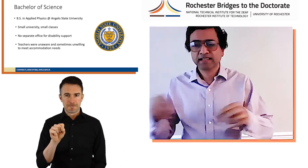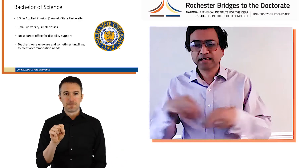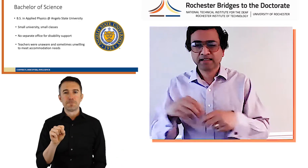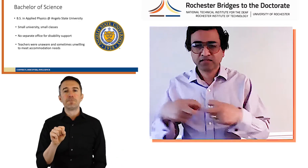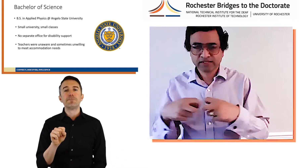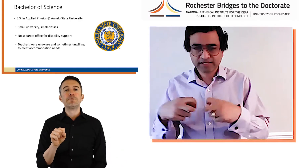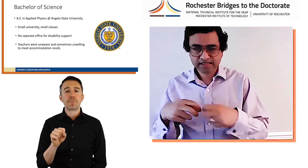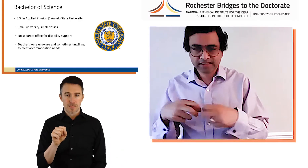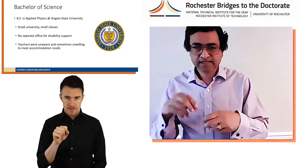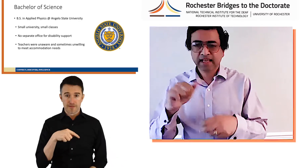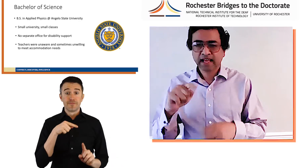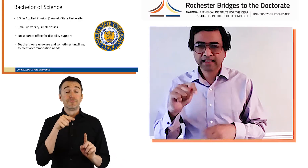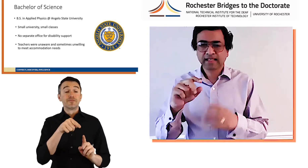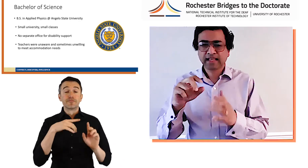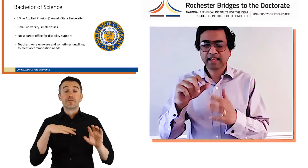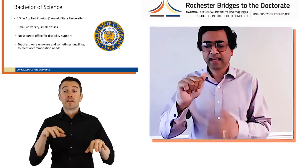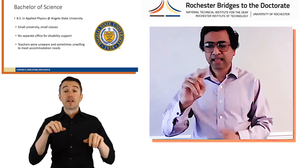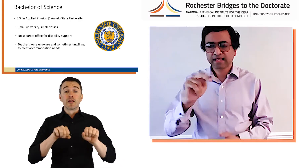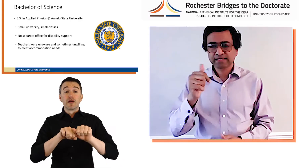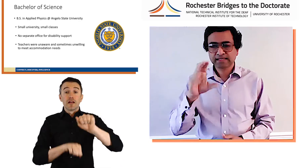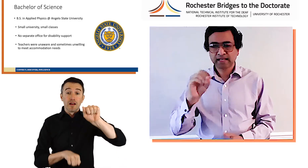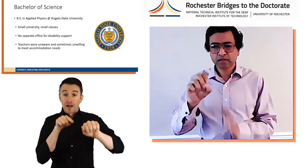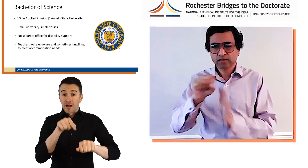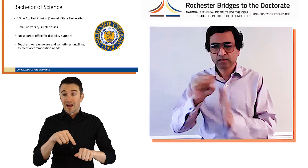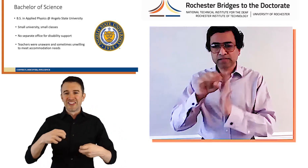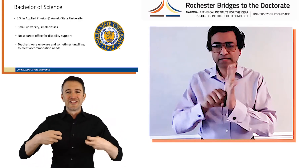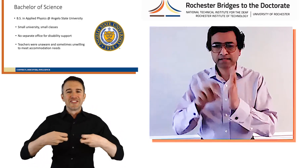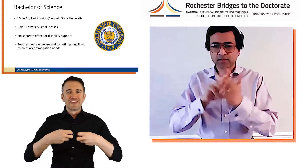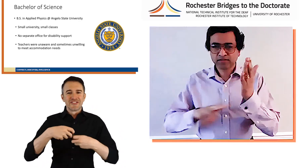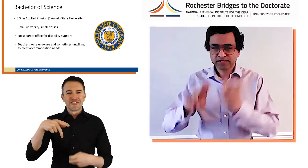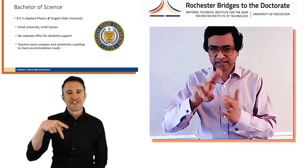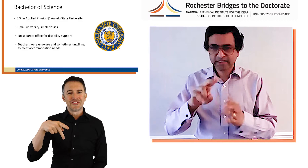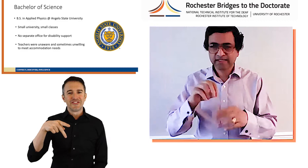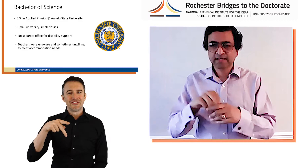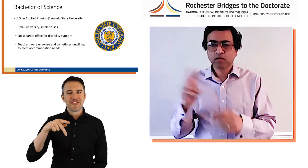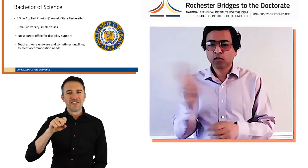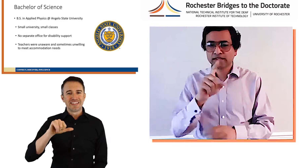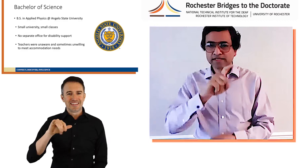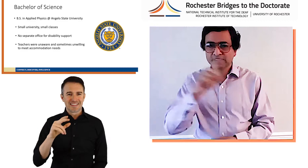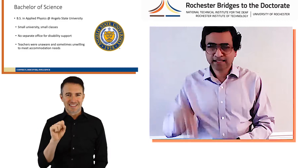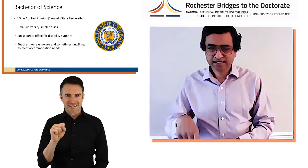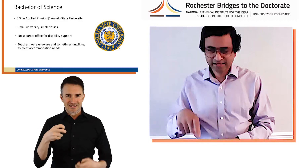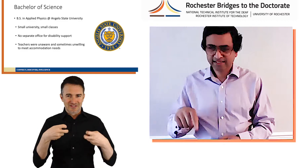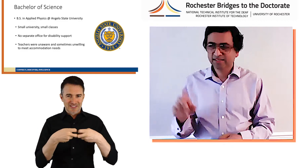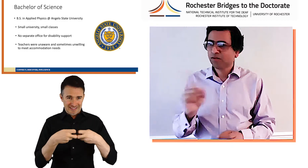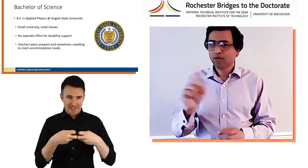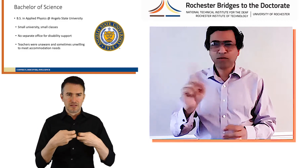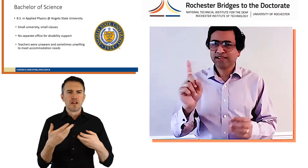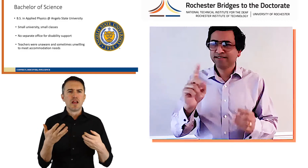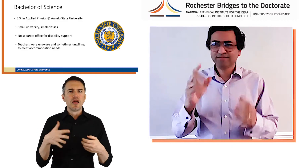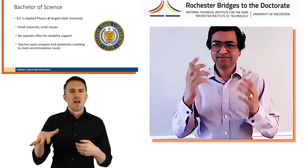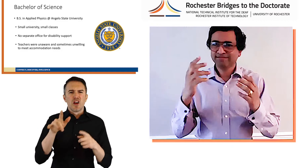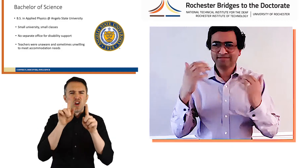So, I pursued a physics degree at Angelo State University, which is in west Texas,